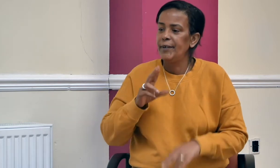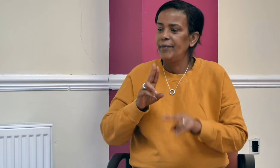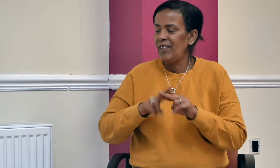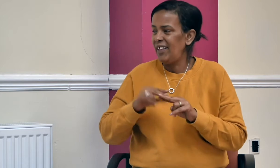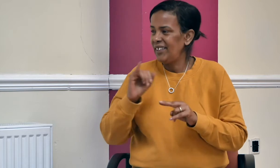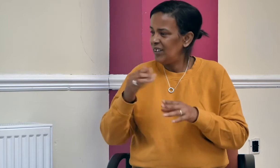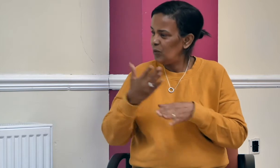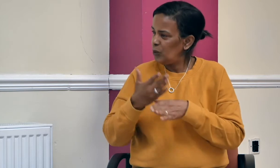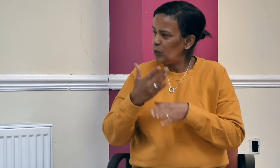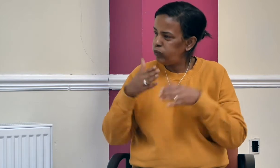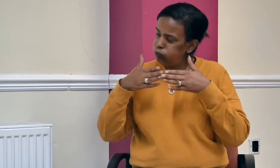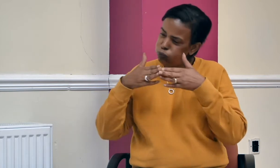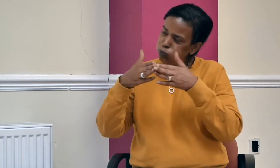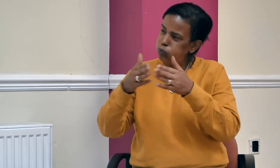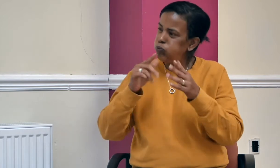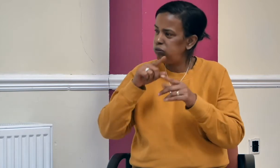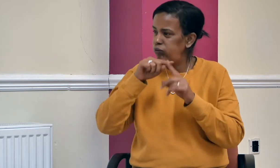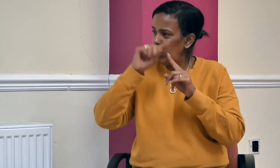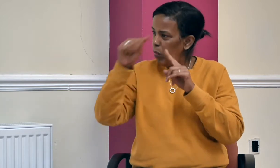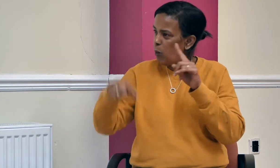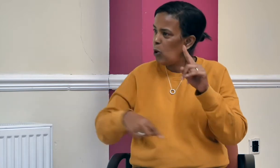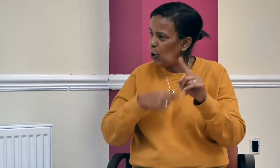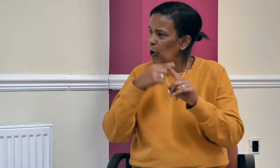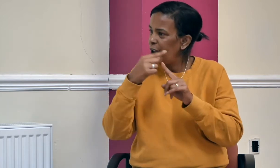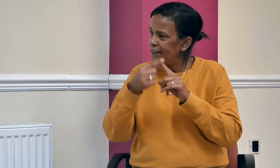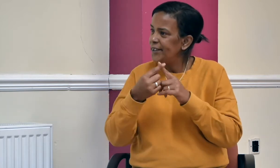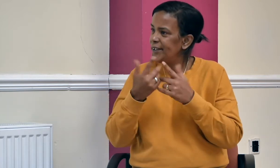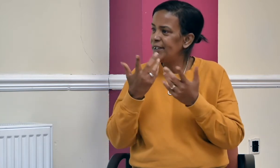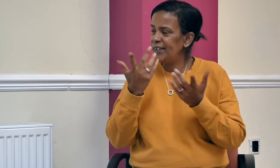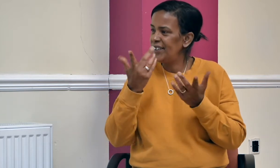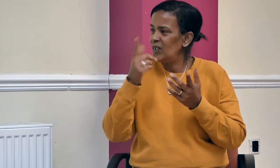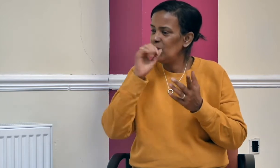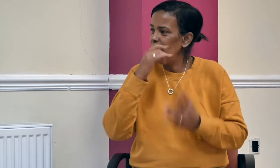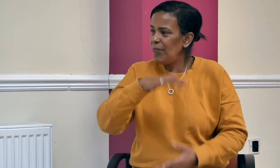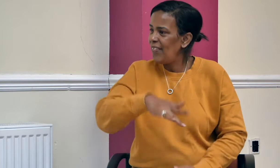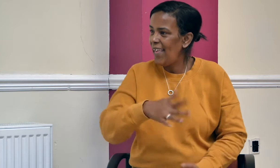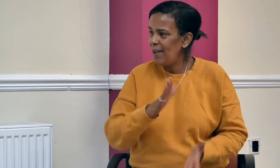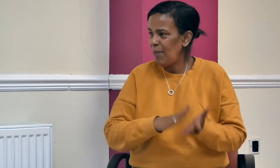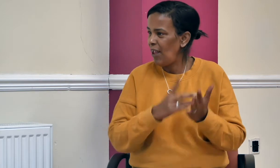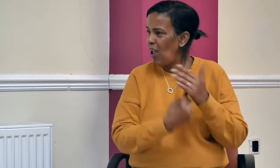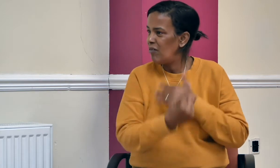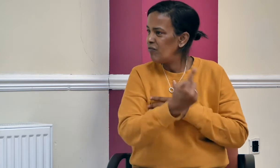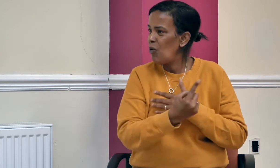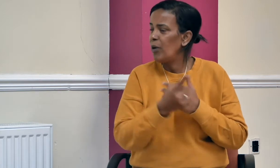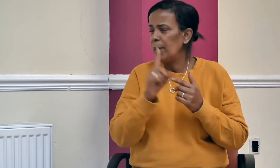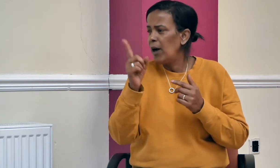My father worked on ships, travelling the world, so he wasn't there to support her.